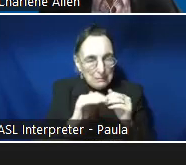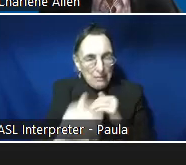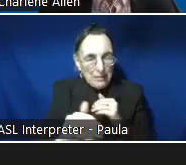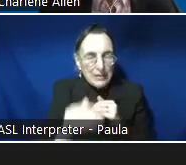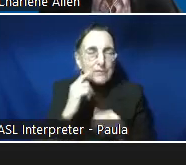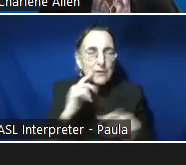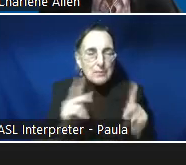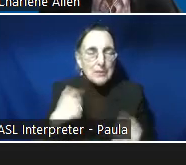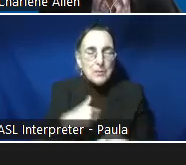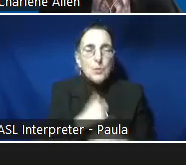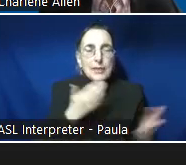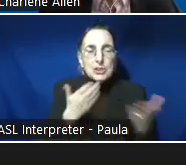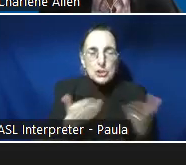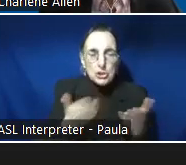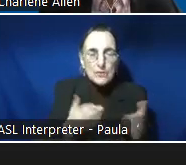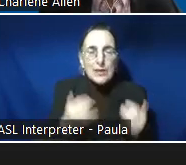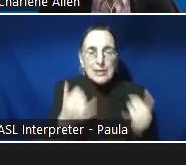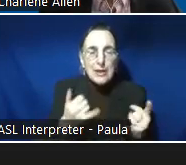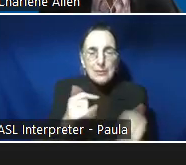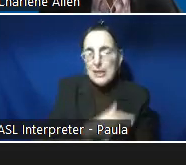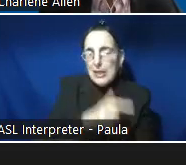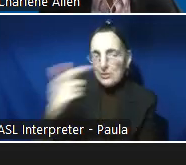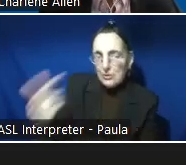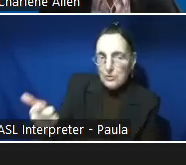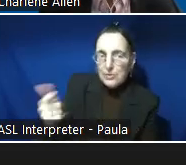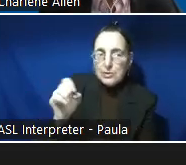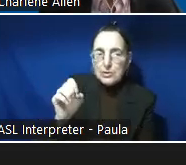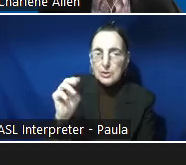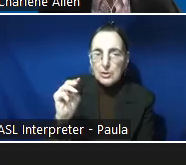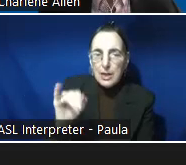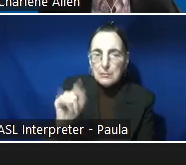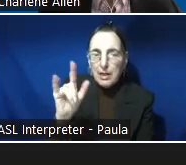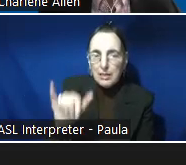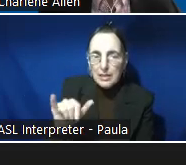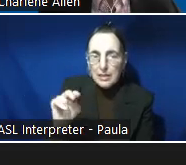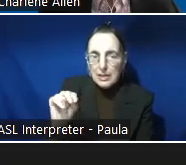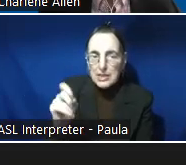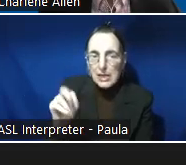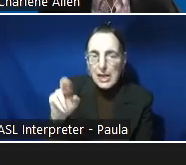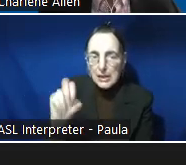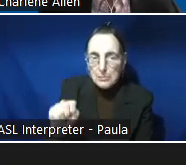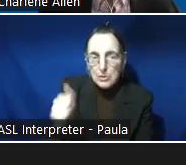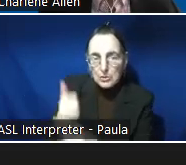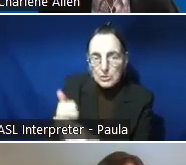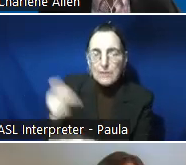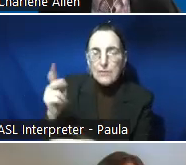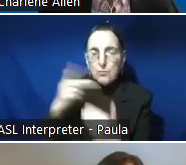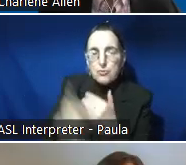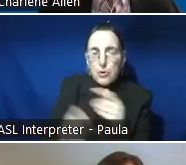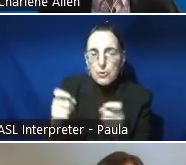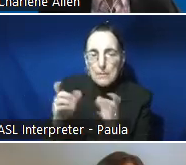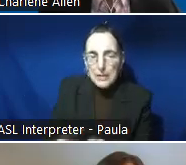Now I will hand over to Emily and she is program manager at the University of Southern California,